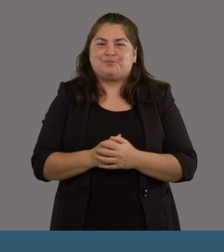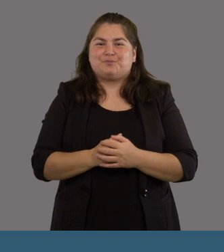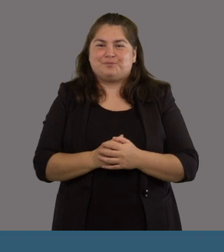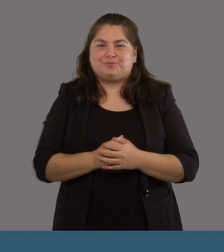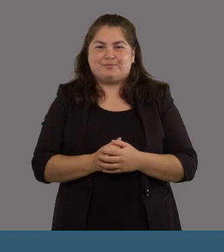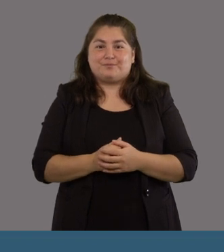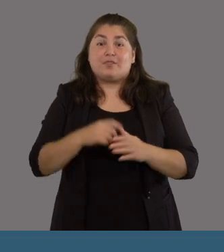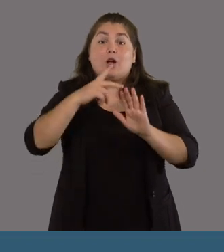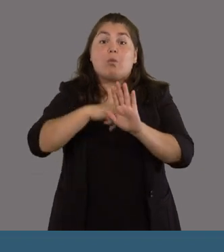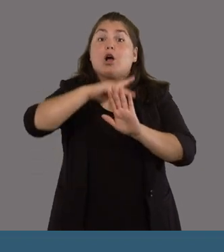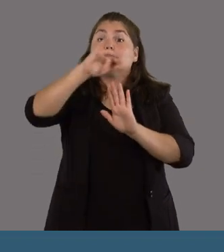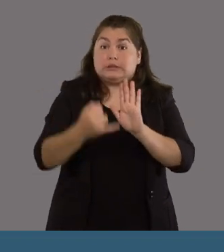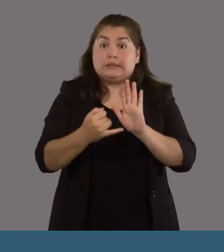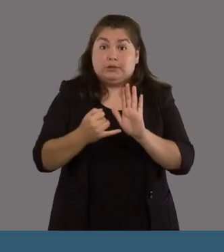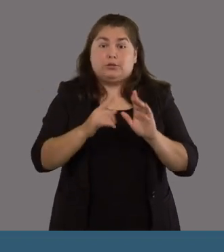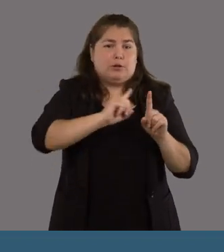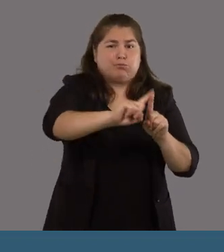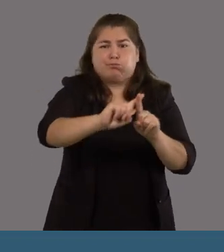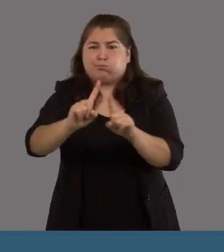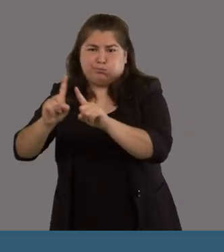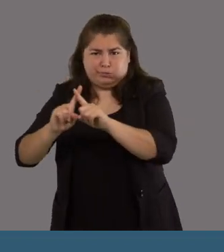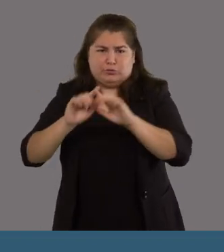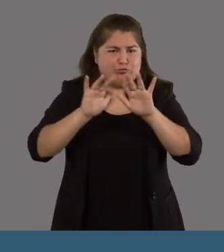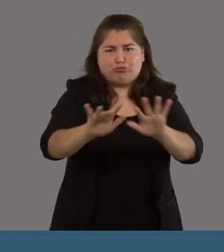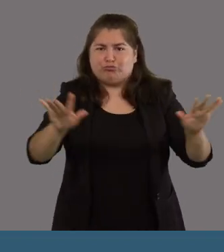Throughout the project, we sought to include